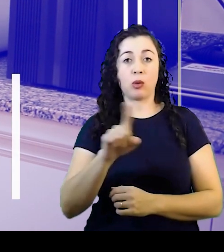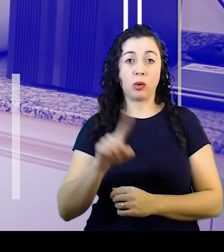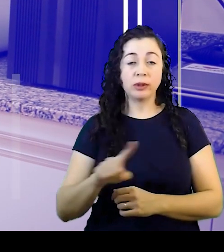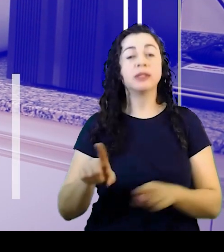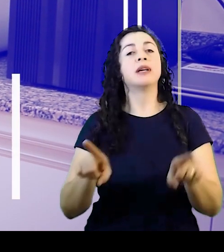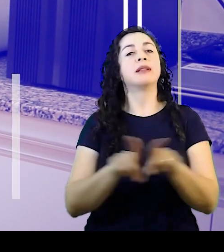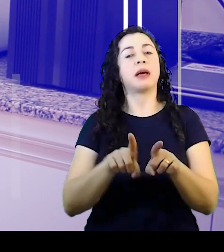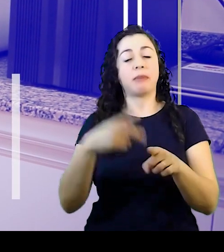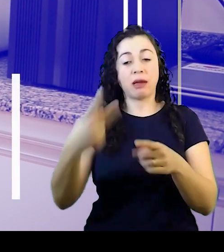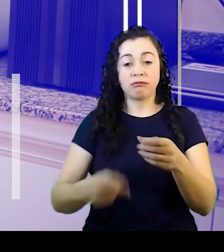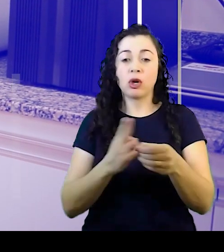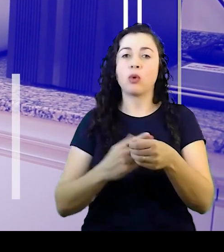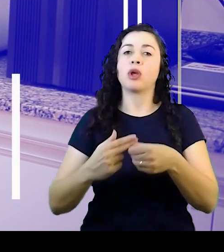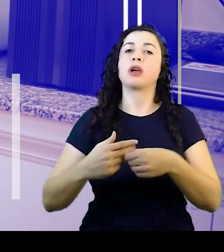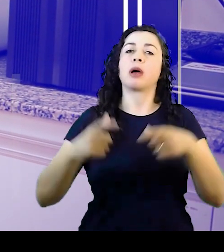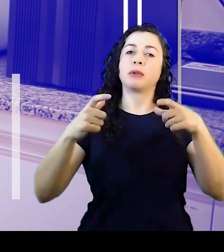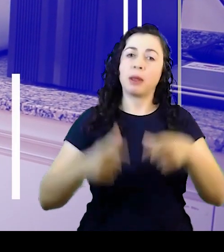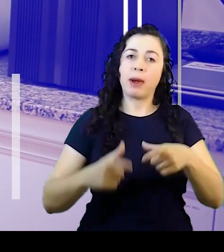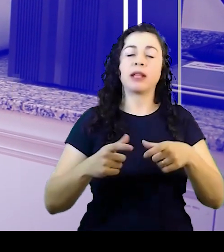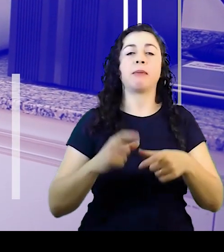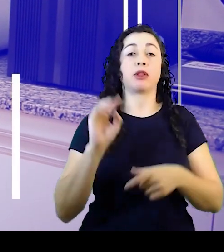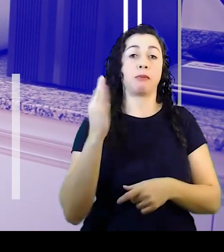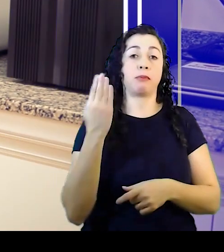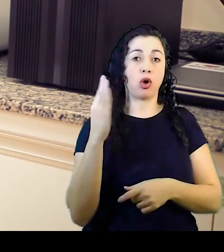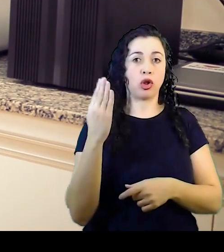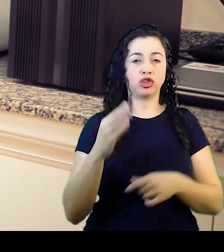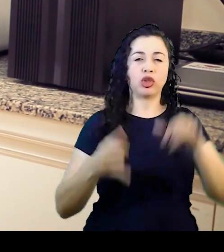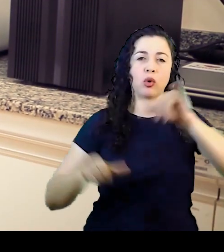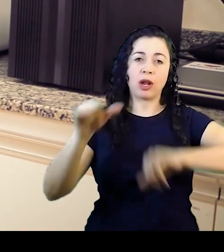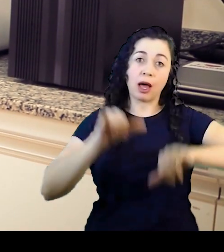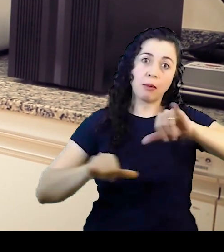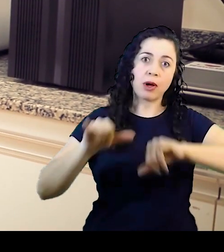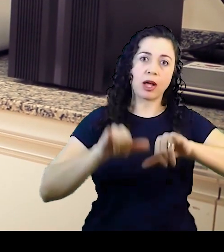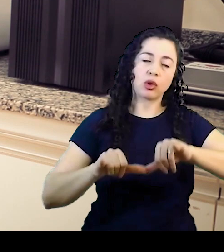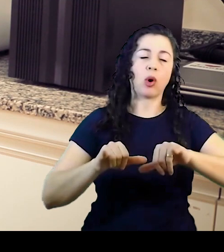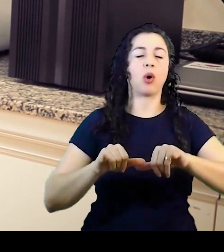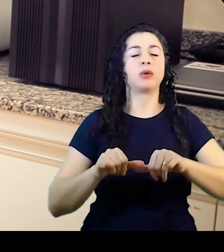the Institute of Biology, at Professor José Luiz's Laboratory, to do the